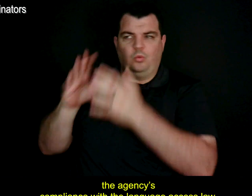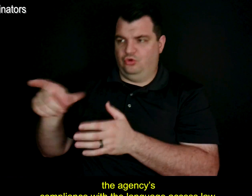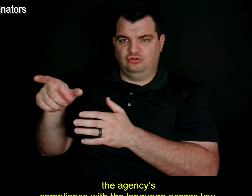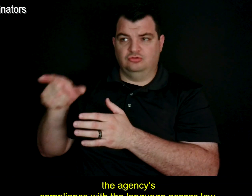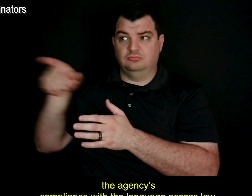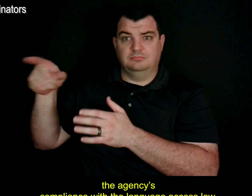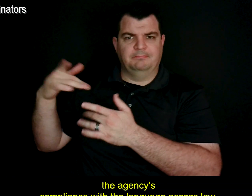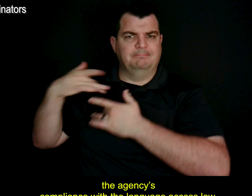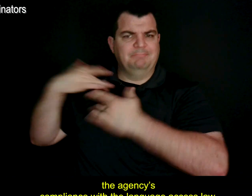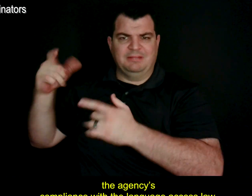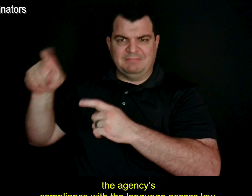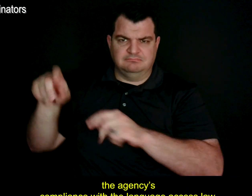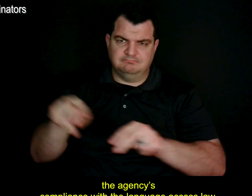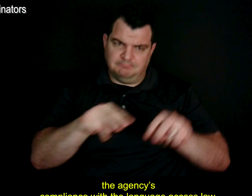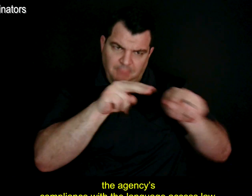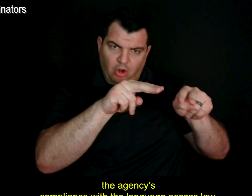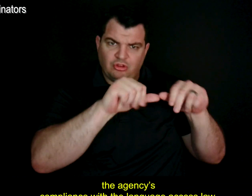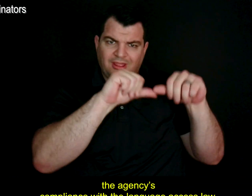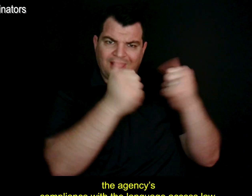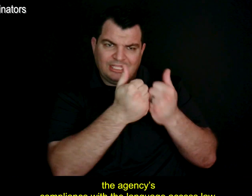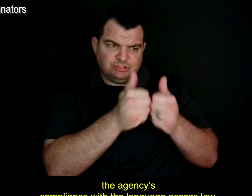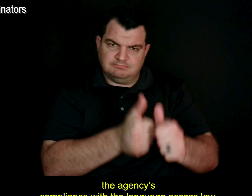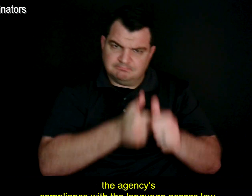the agency’s compliance with the language access law.